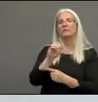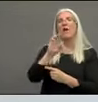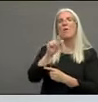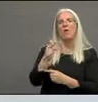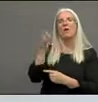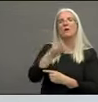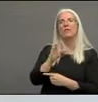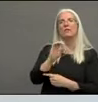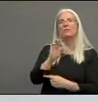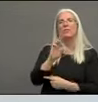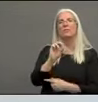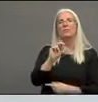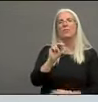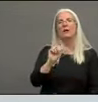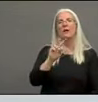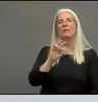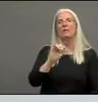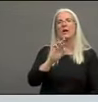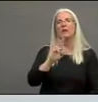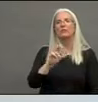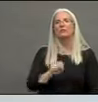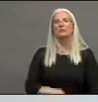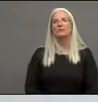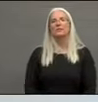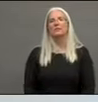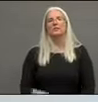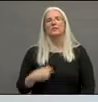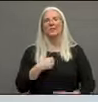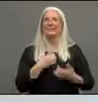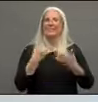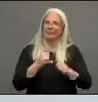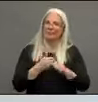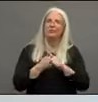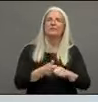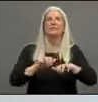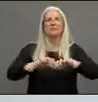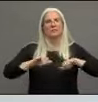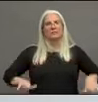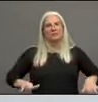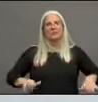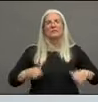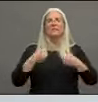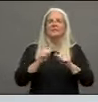weekend, and practicing social distancing, and wearing a face mask because we want